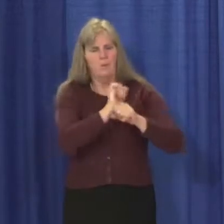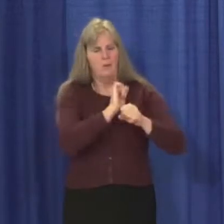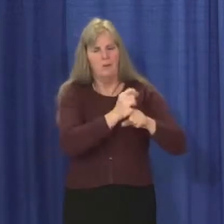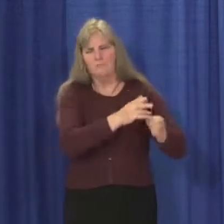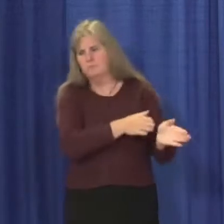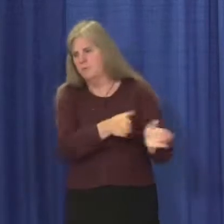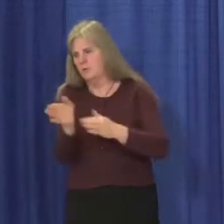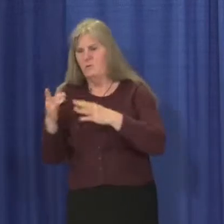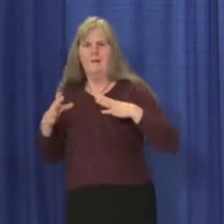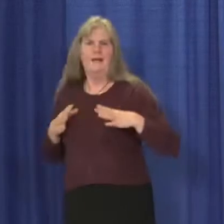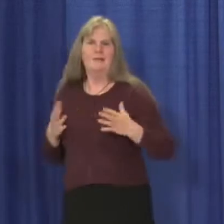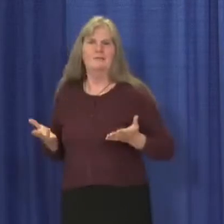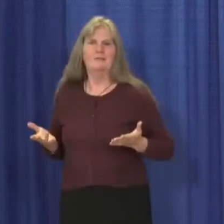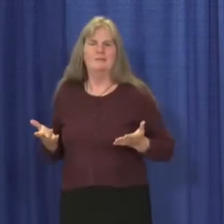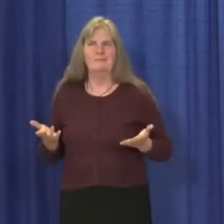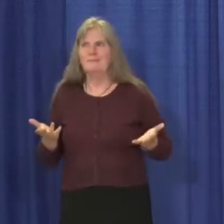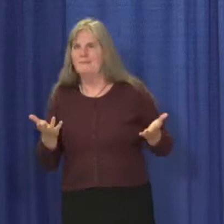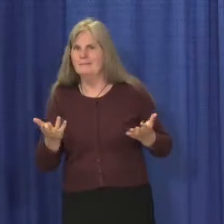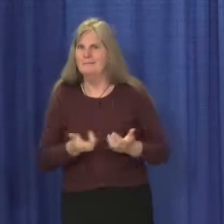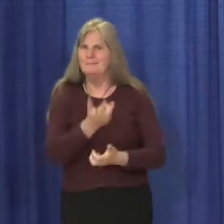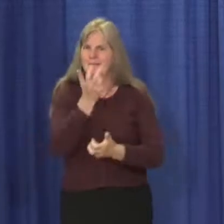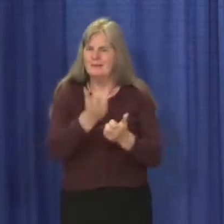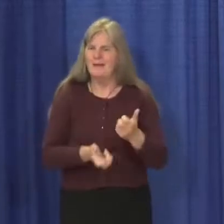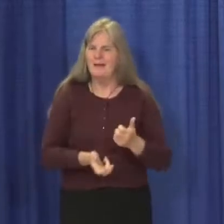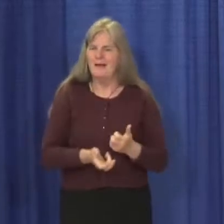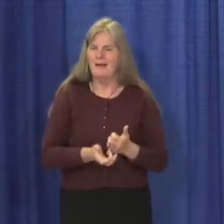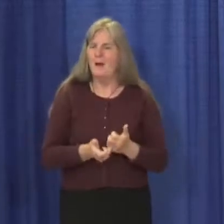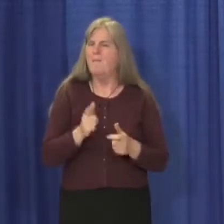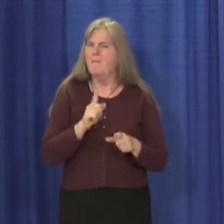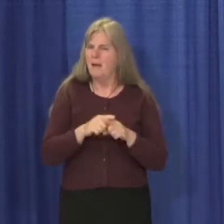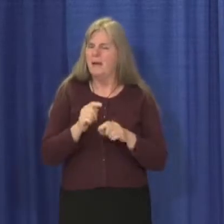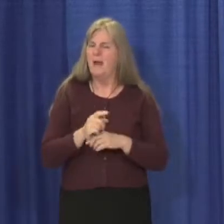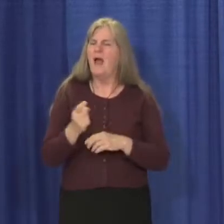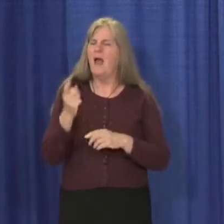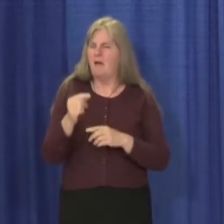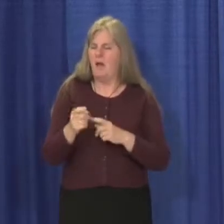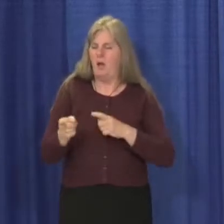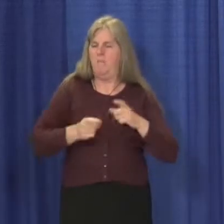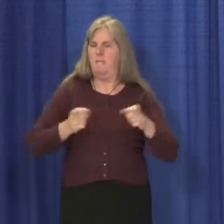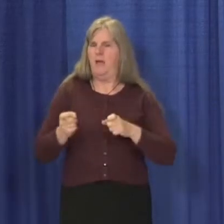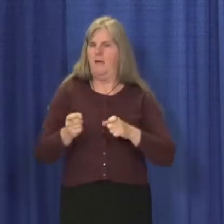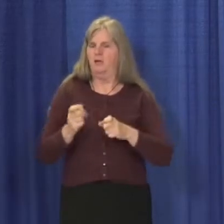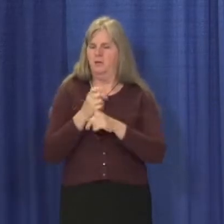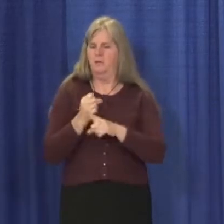Your efforts have shown as our situation is now well contained.